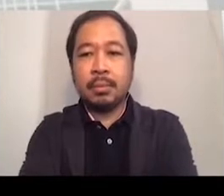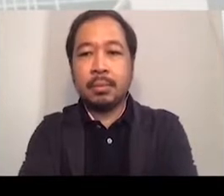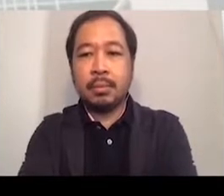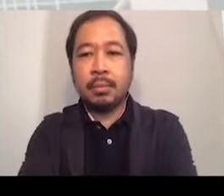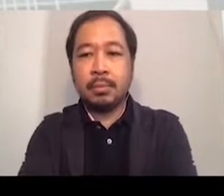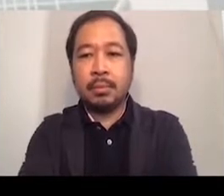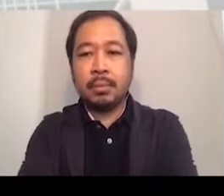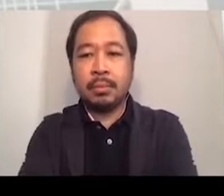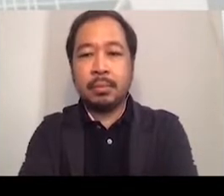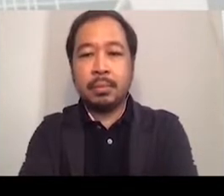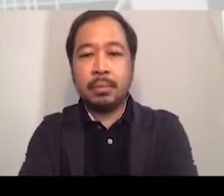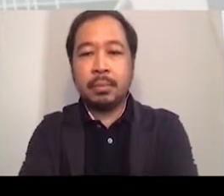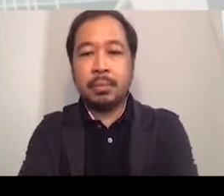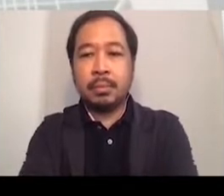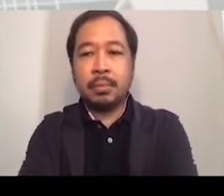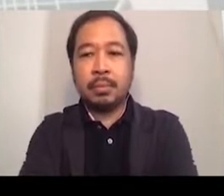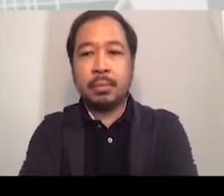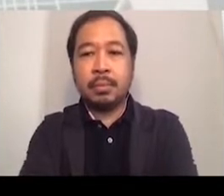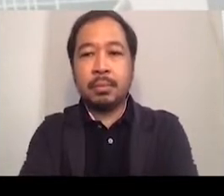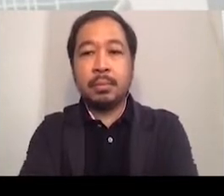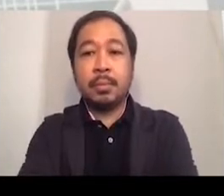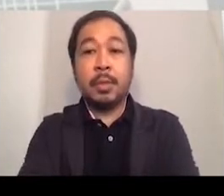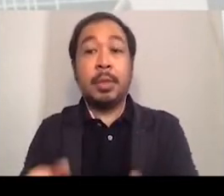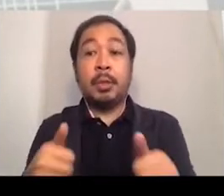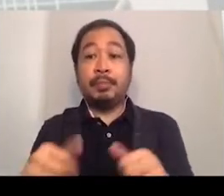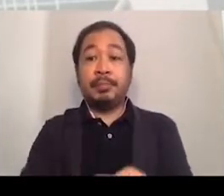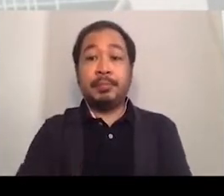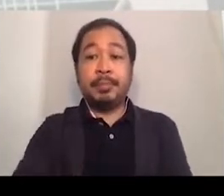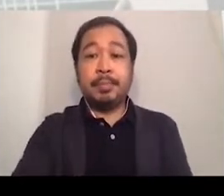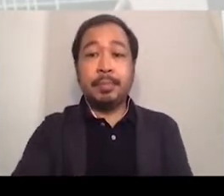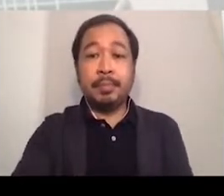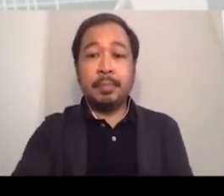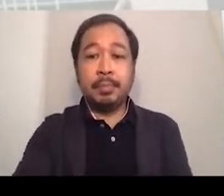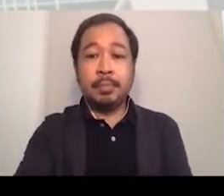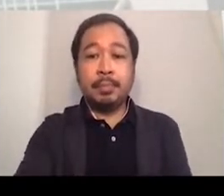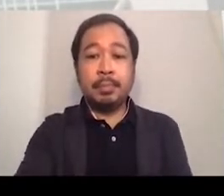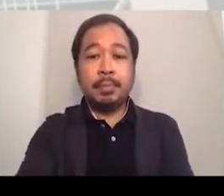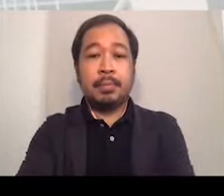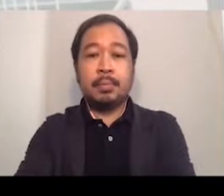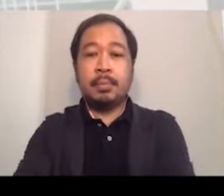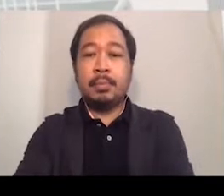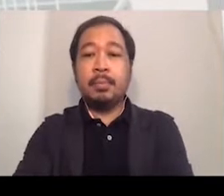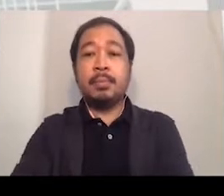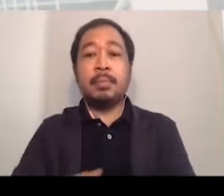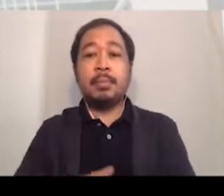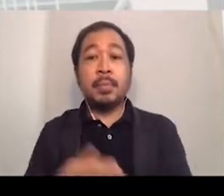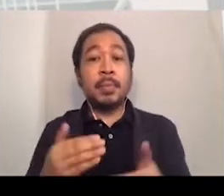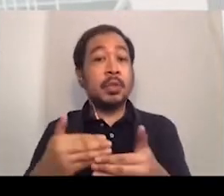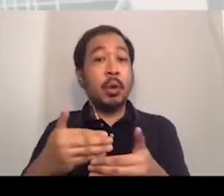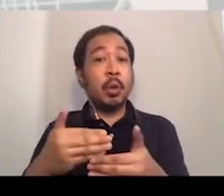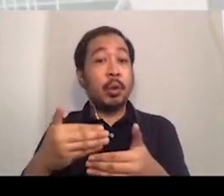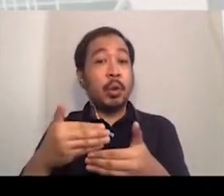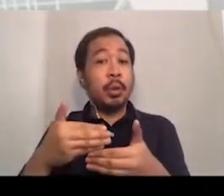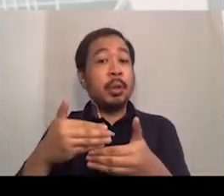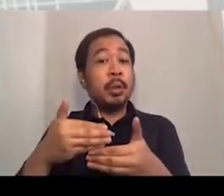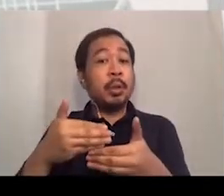So our next speaker is Mr. Masahito Kawamori